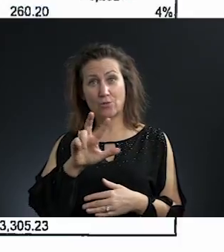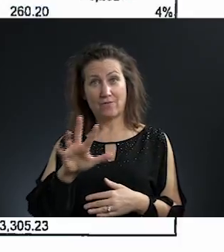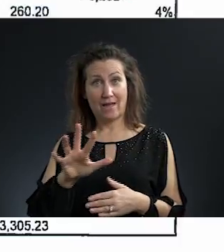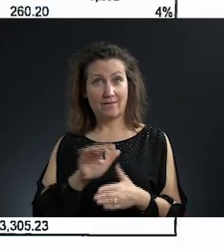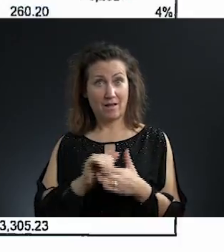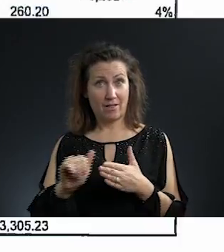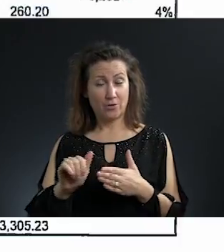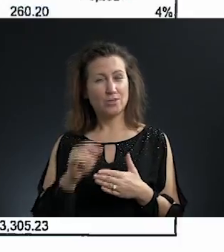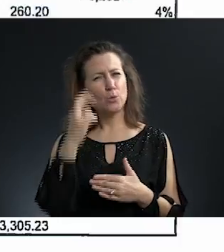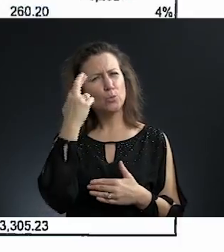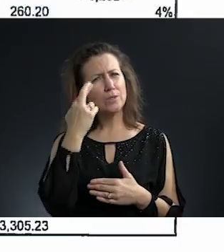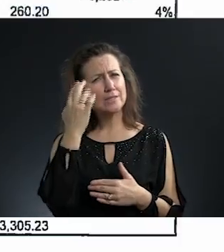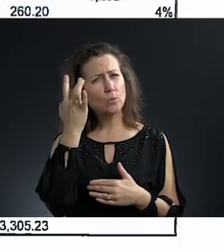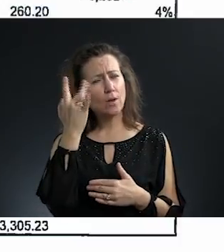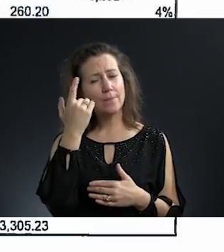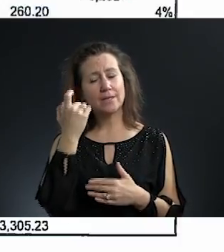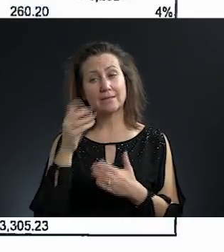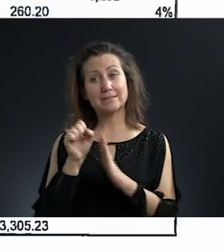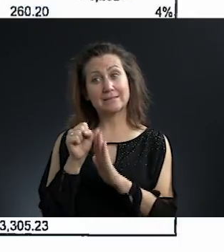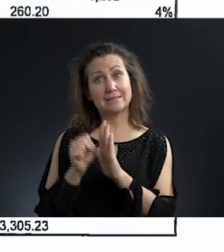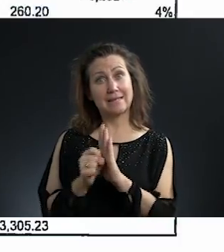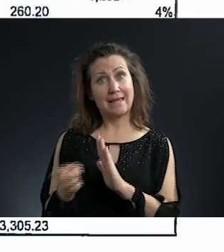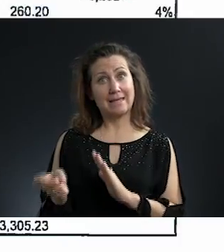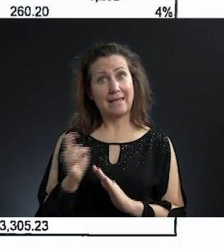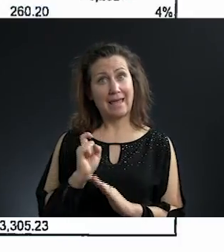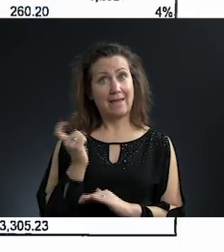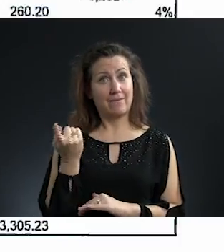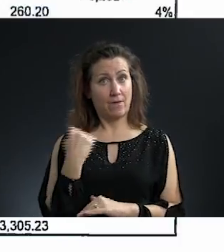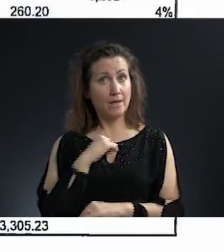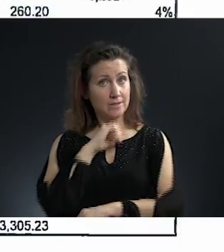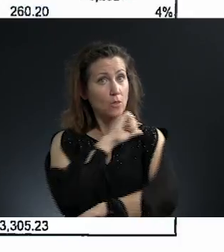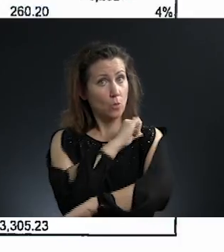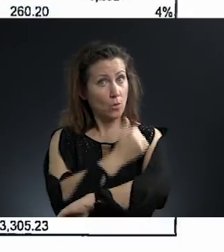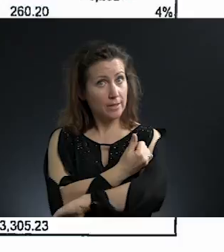The reason [being] is when the state gave us [authority] they brought in all of our